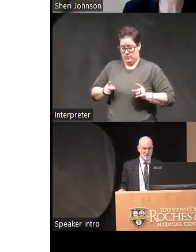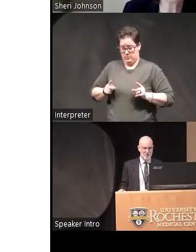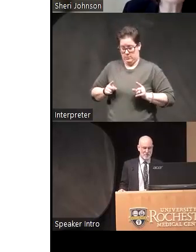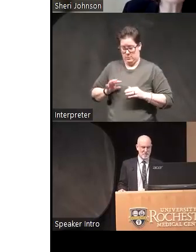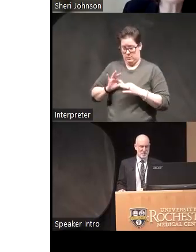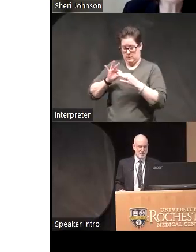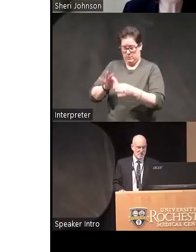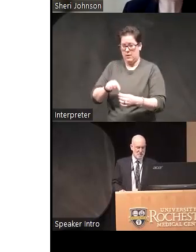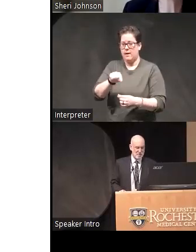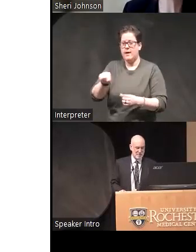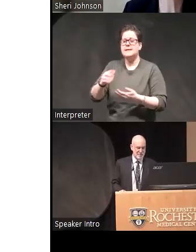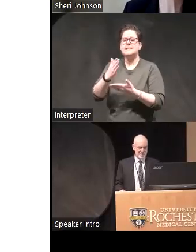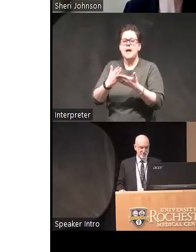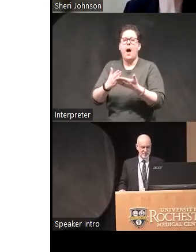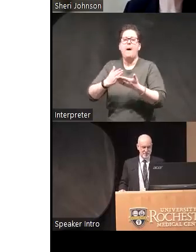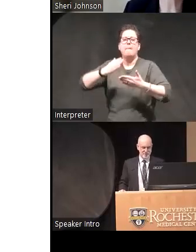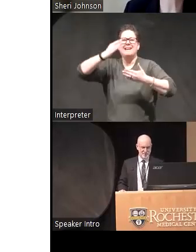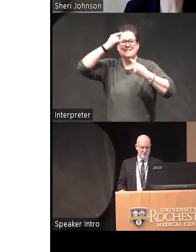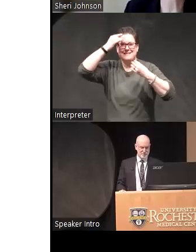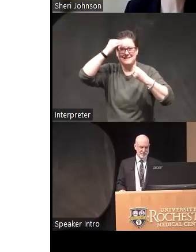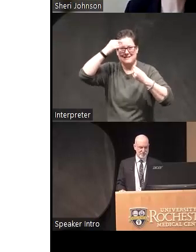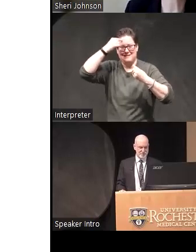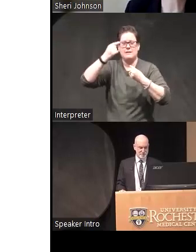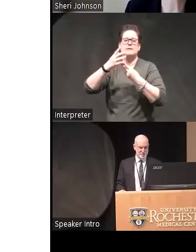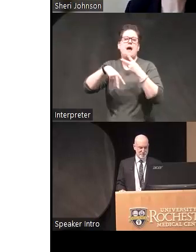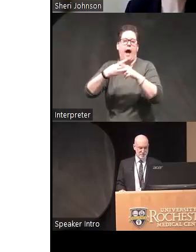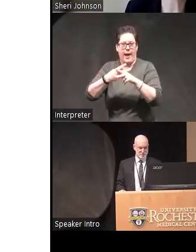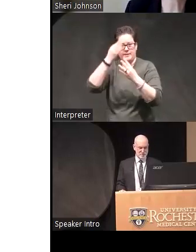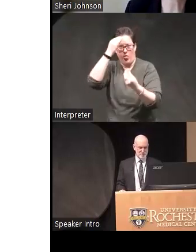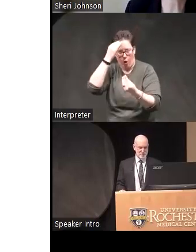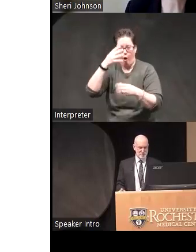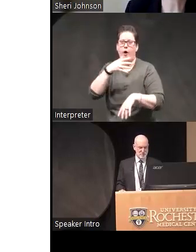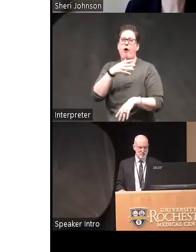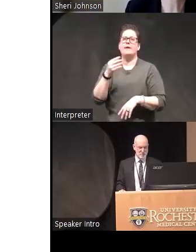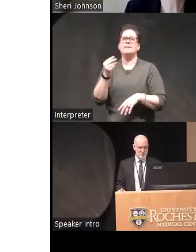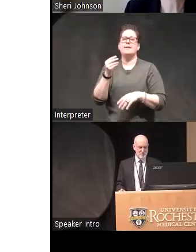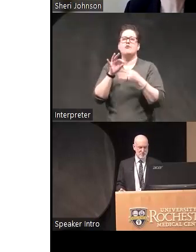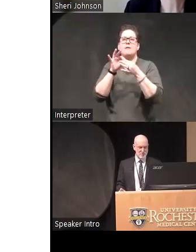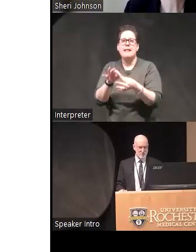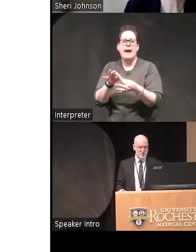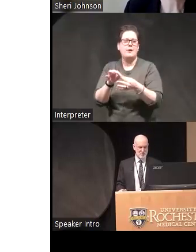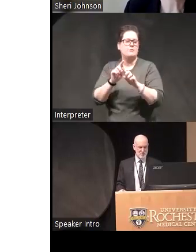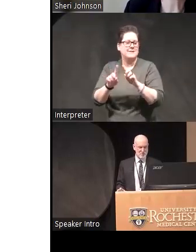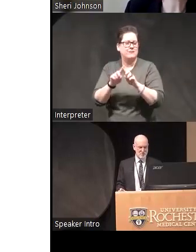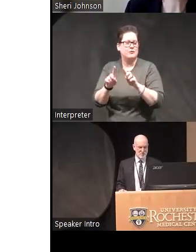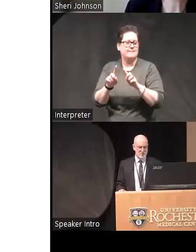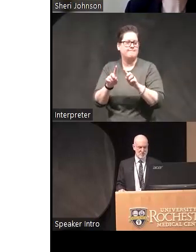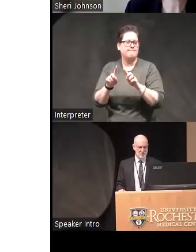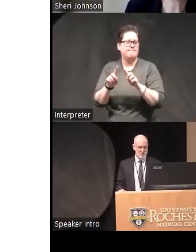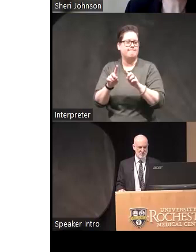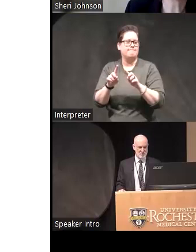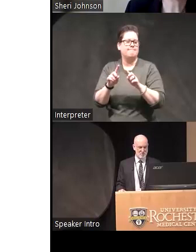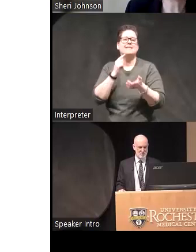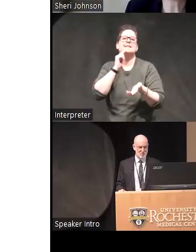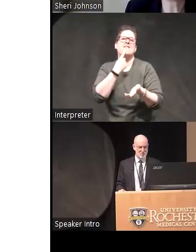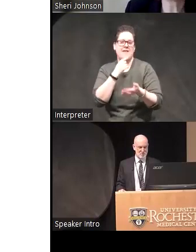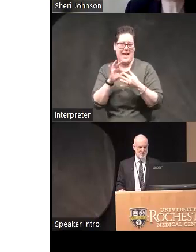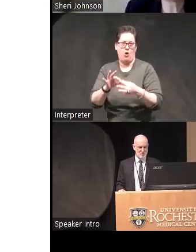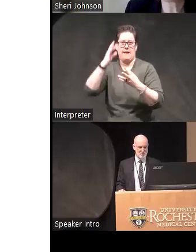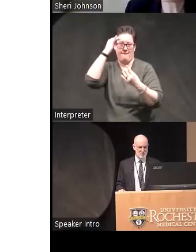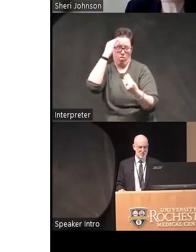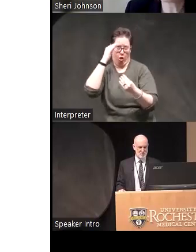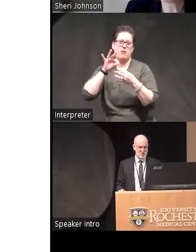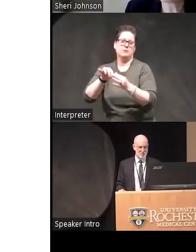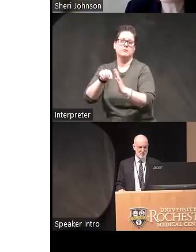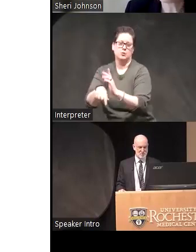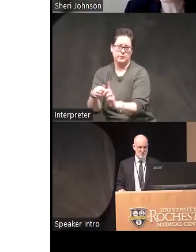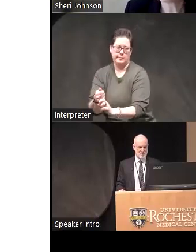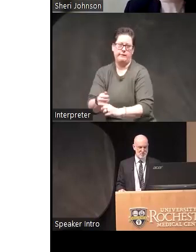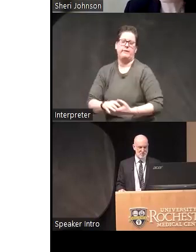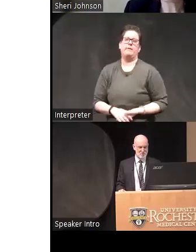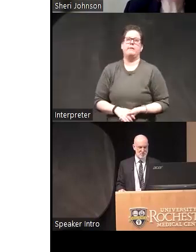facets of ideation does it relate to different facets of the kind of um uh severity and um what